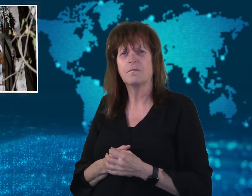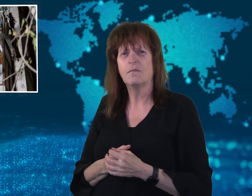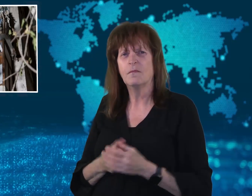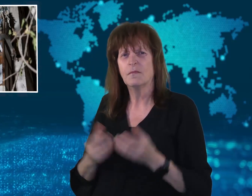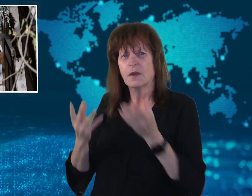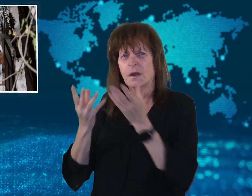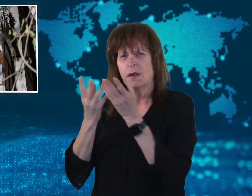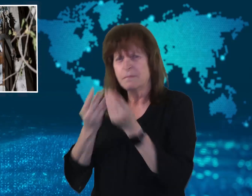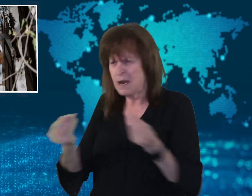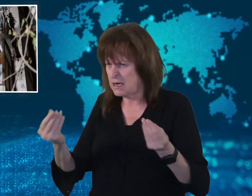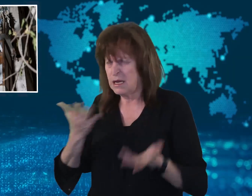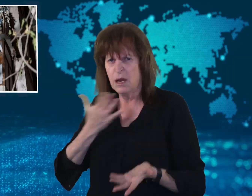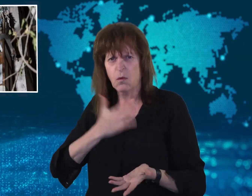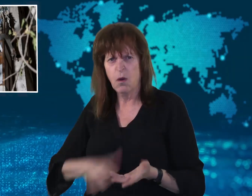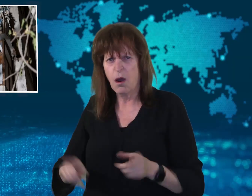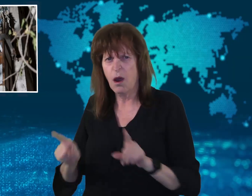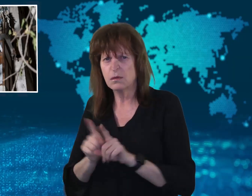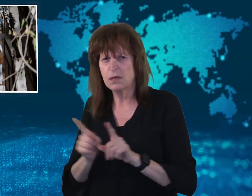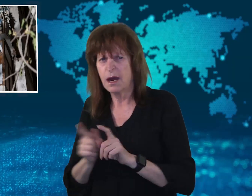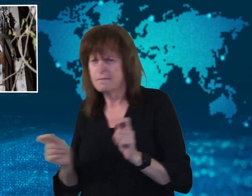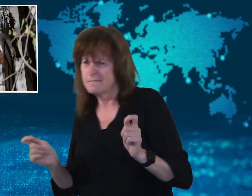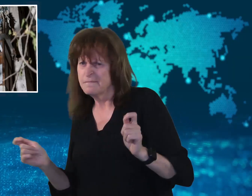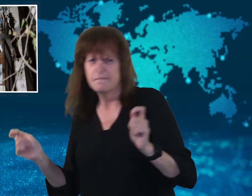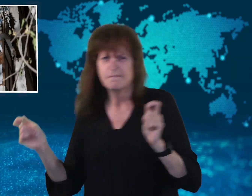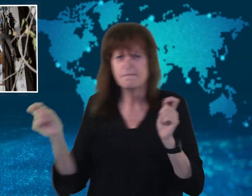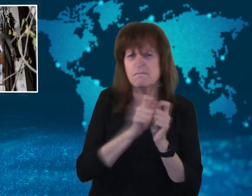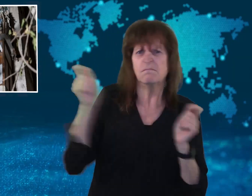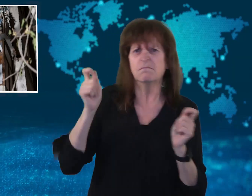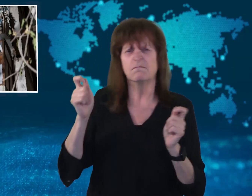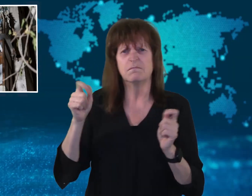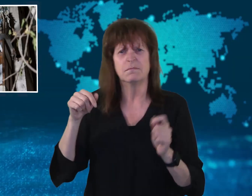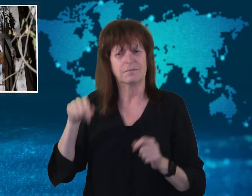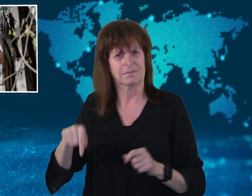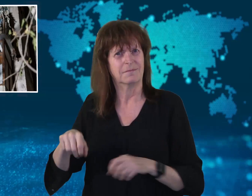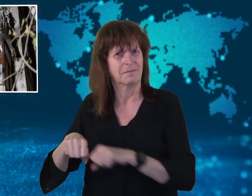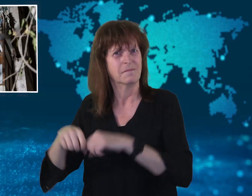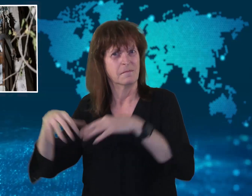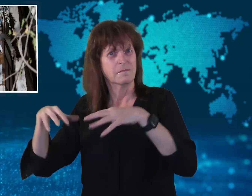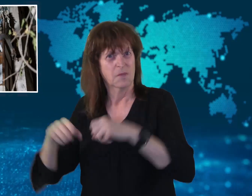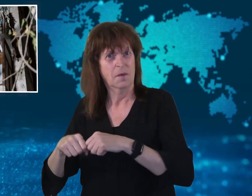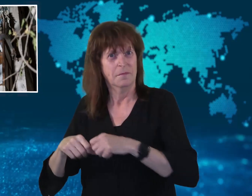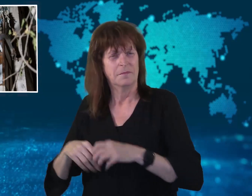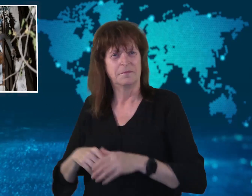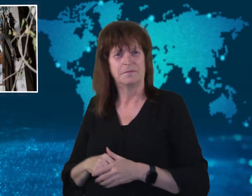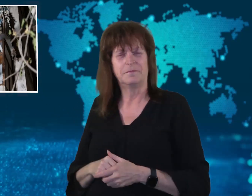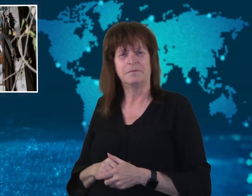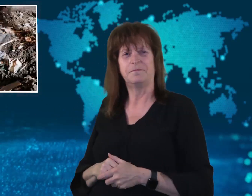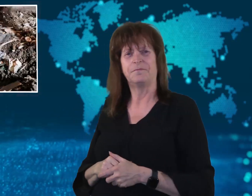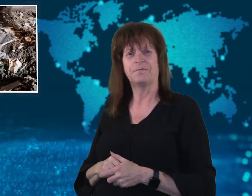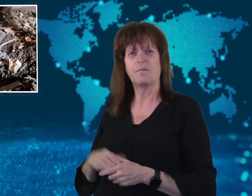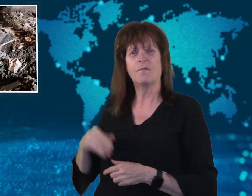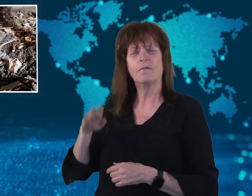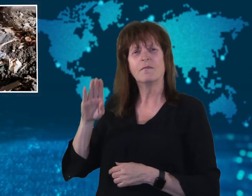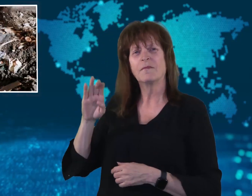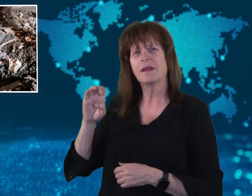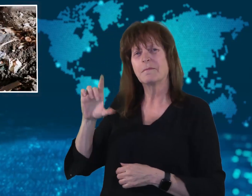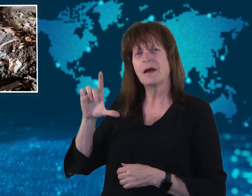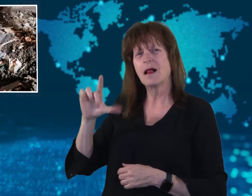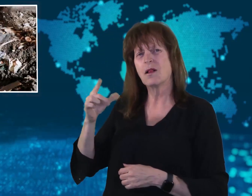used for the attack.